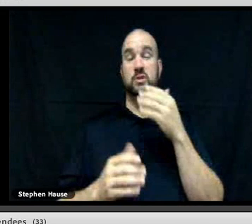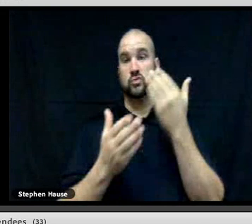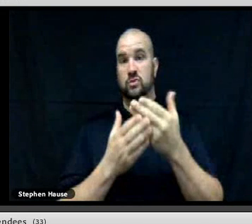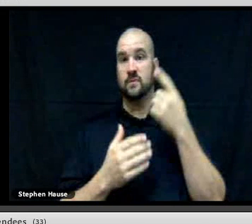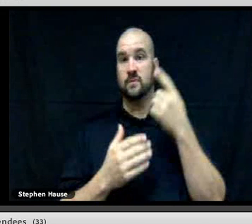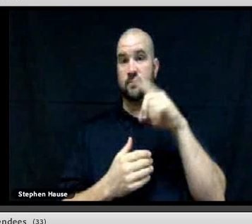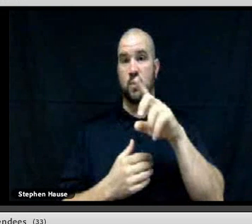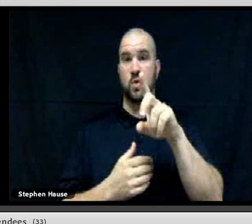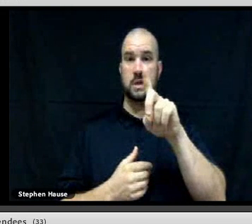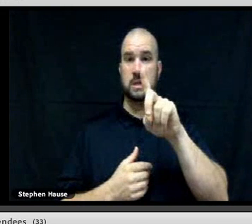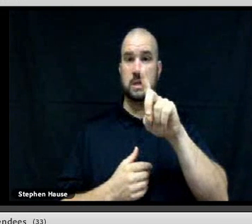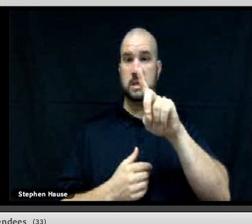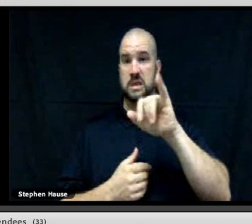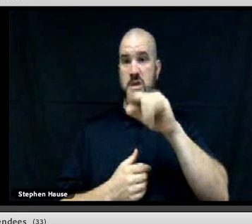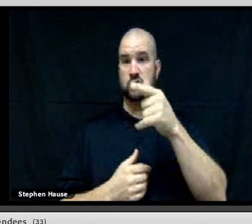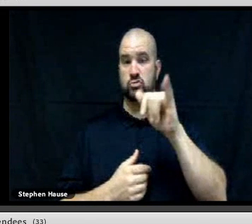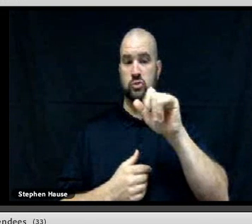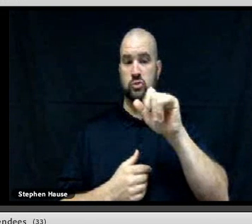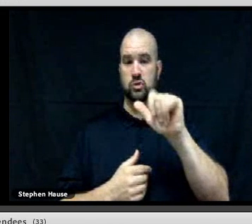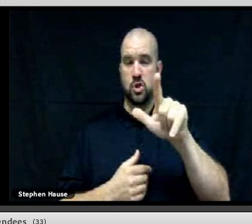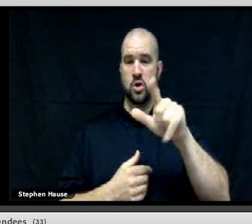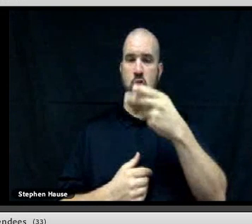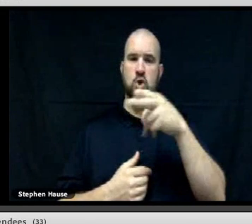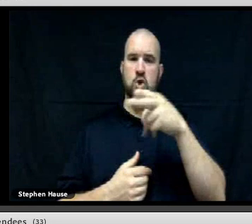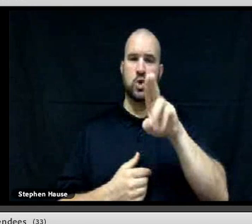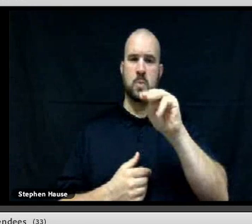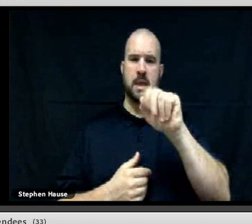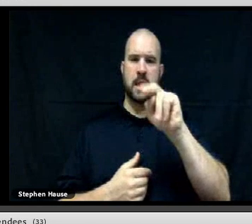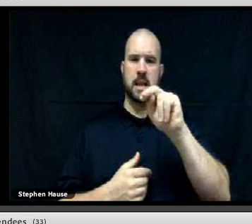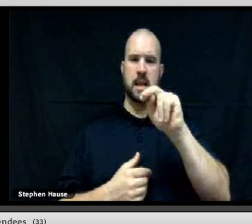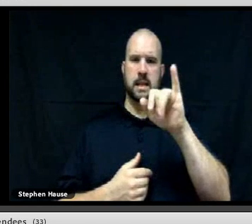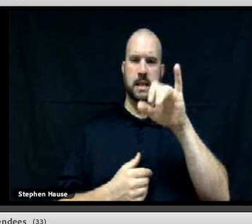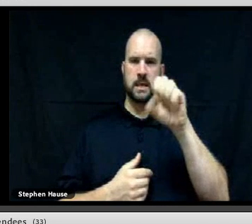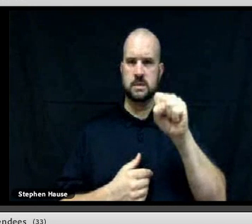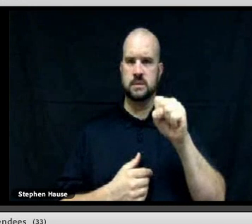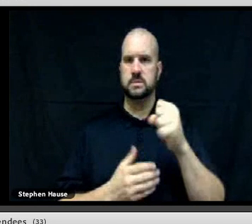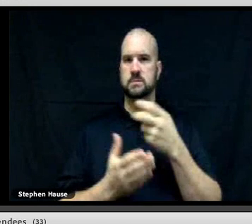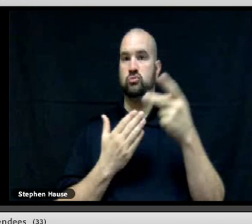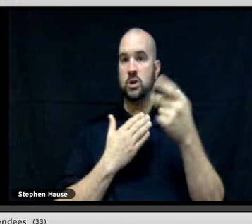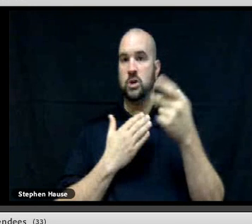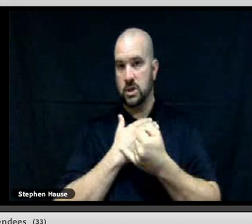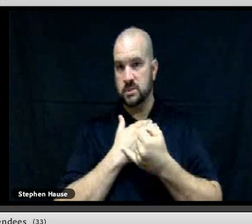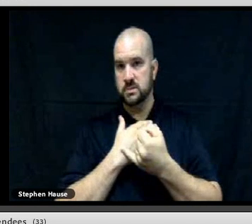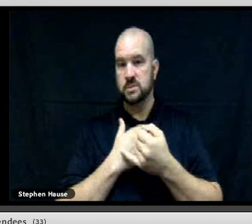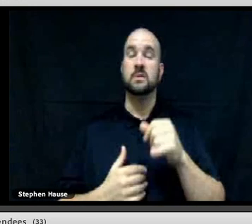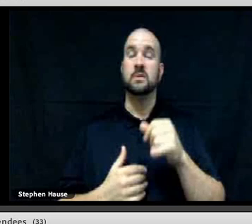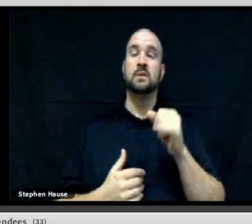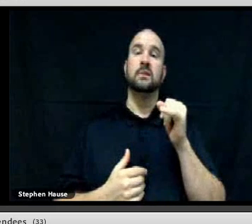and things like that at your institution if, uh, researchers are looking for an additional resource, um,